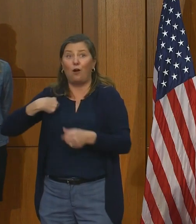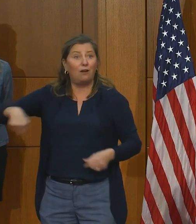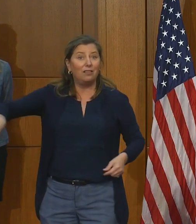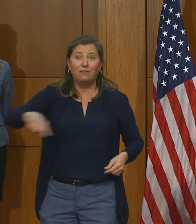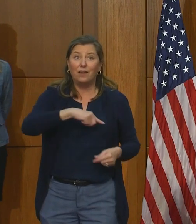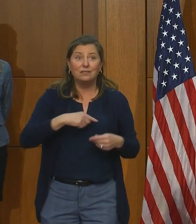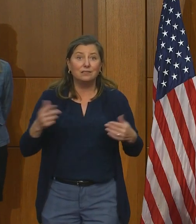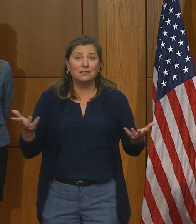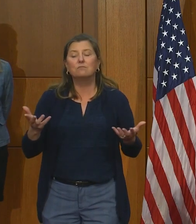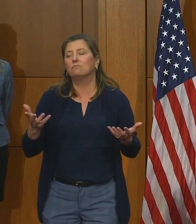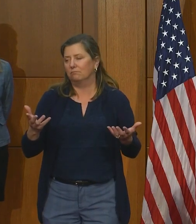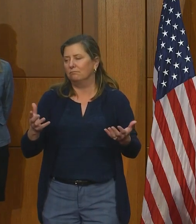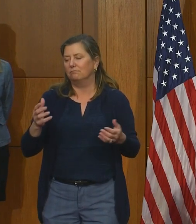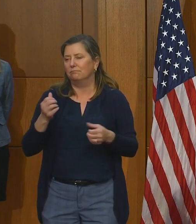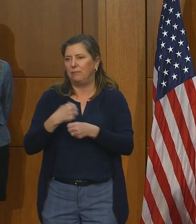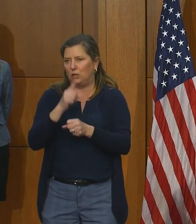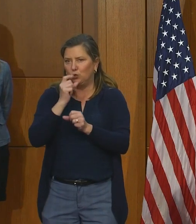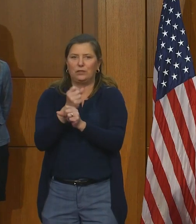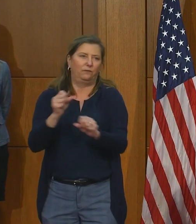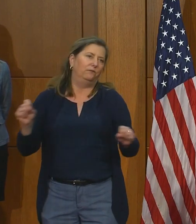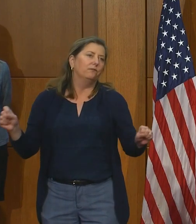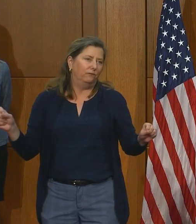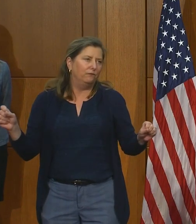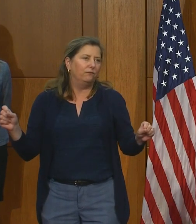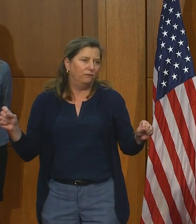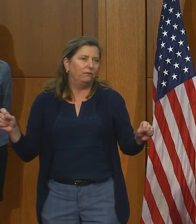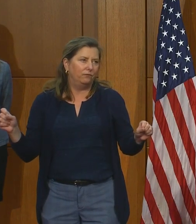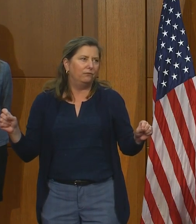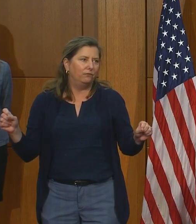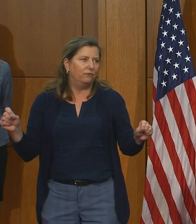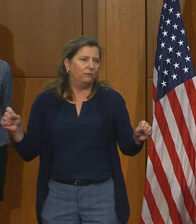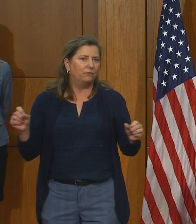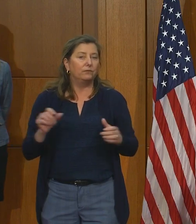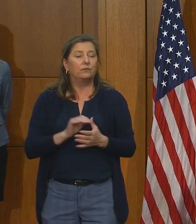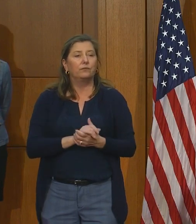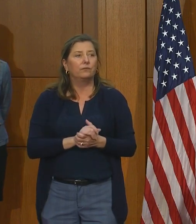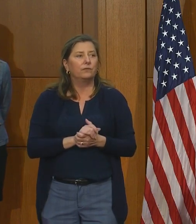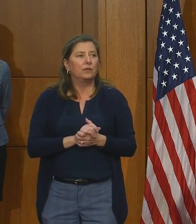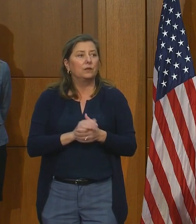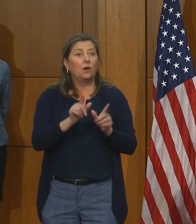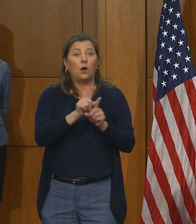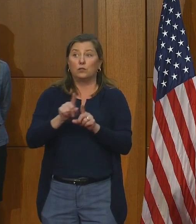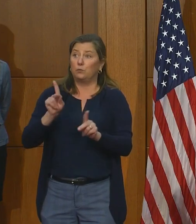THE TOP. I FOR ALL OF US- IS TO